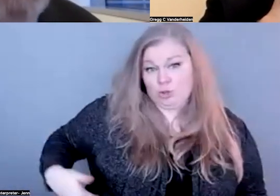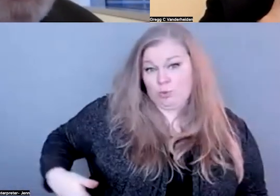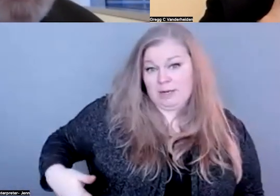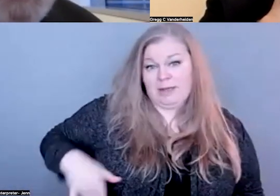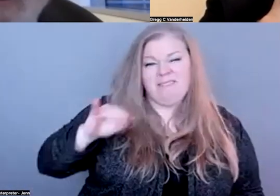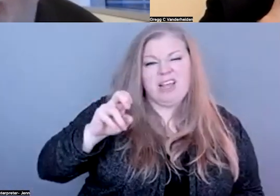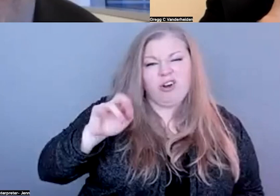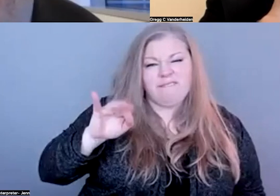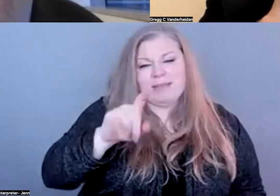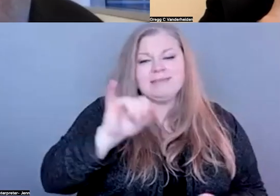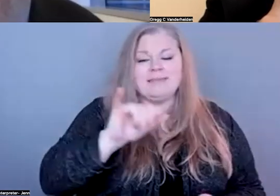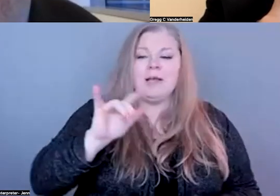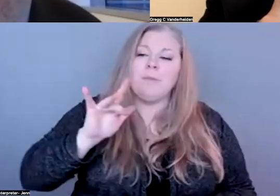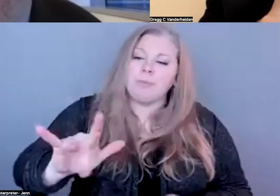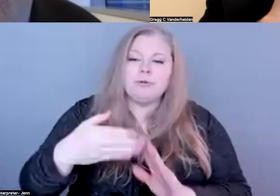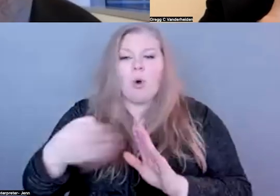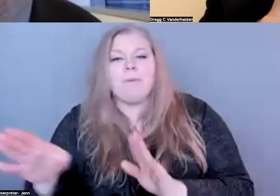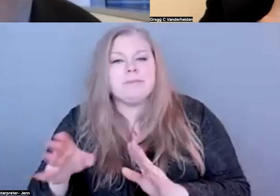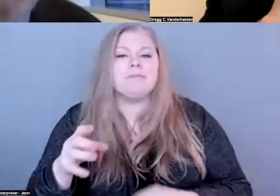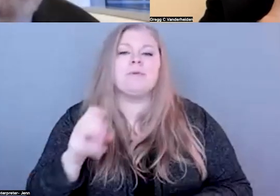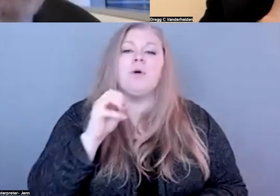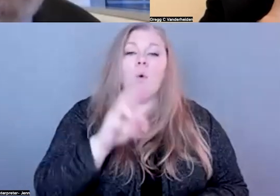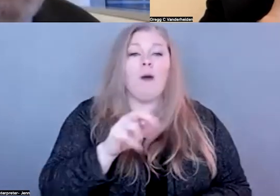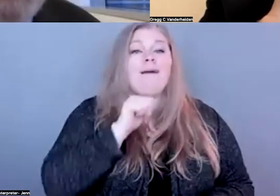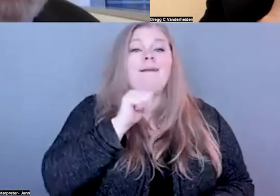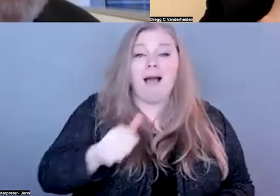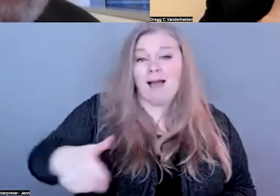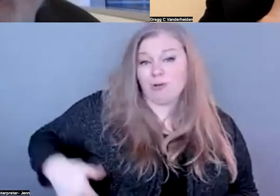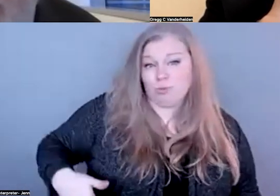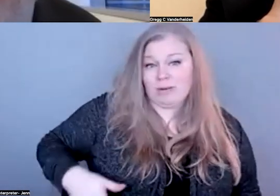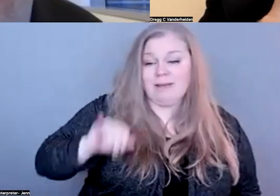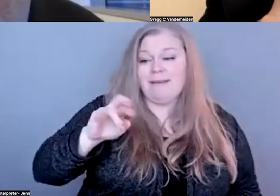push the door to make it open, nonintuitive interfaces, like how to fly a helicopter,